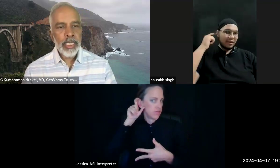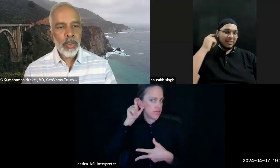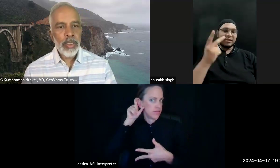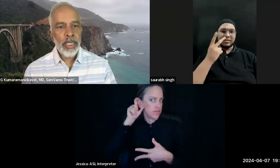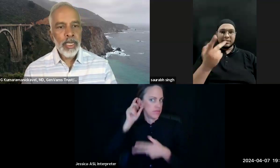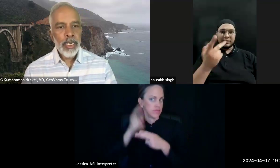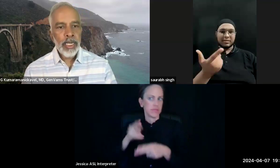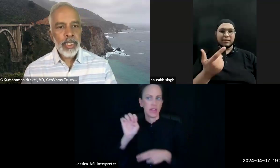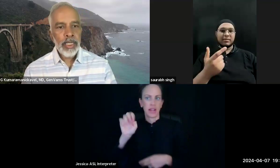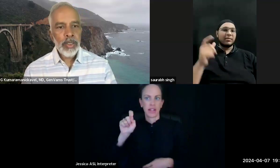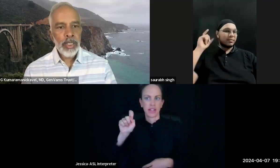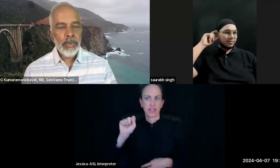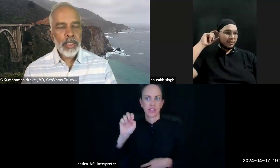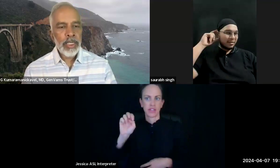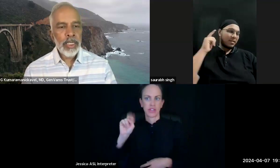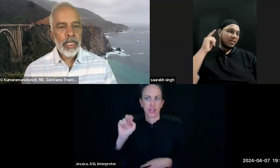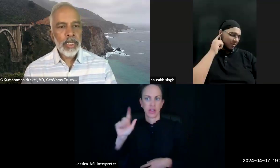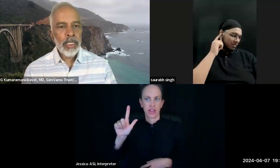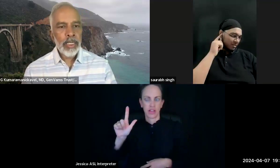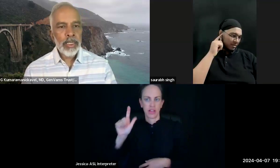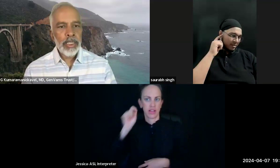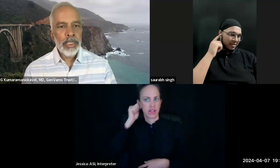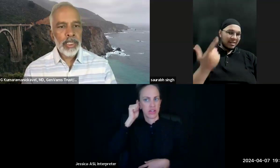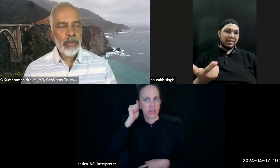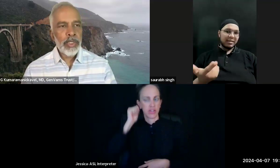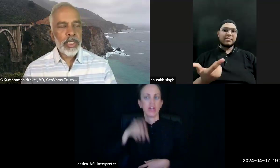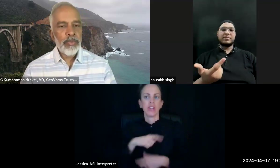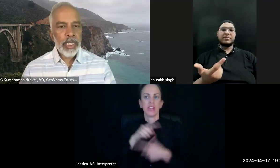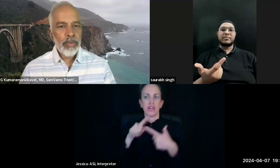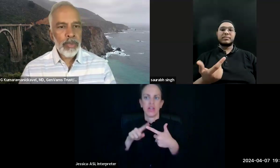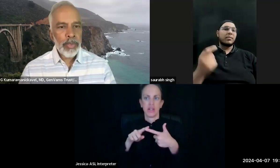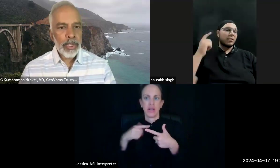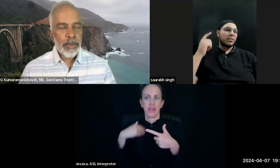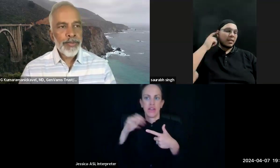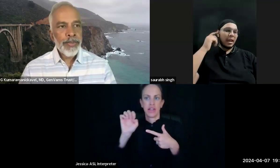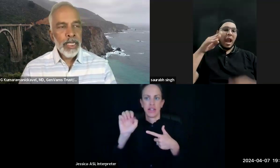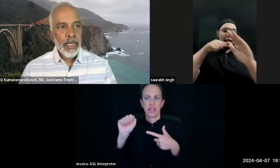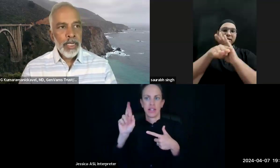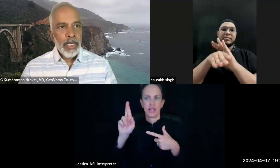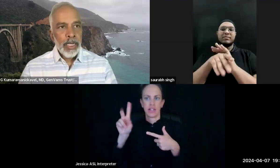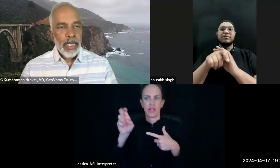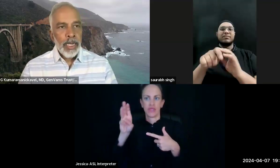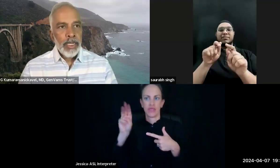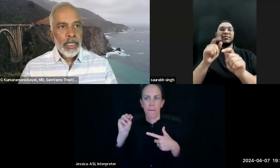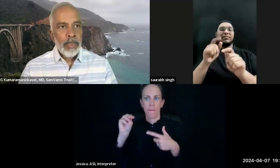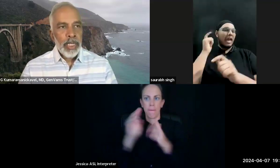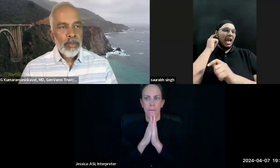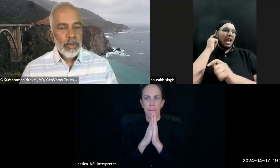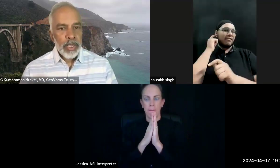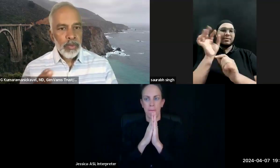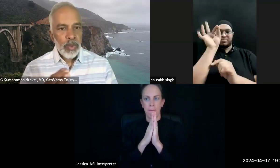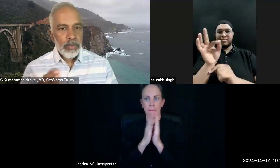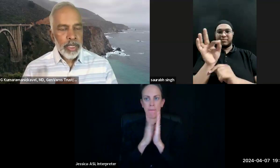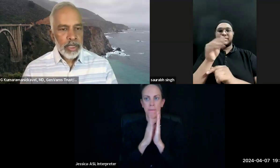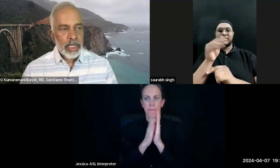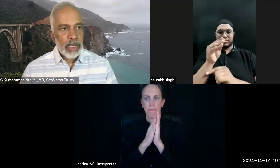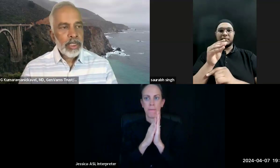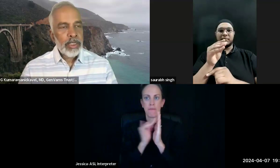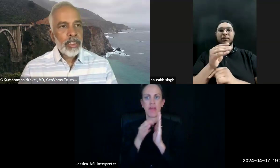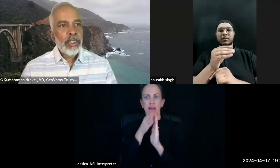Canal and then you have the Ear Drum or the Tympanic Membrane and the Tympanic Membrane vibrates as